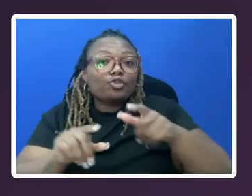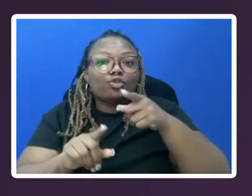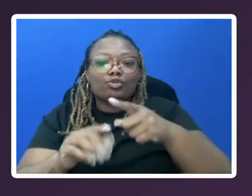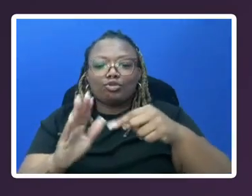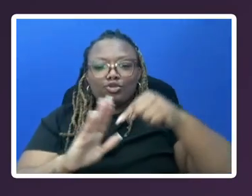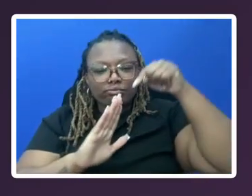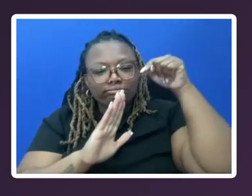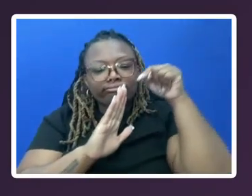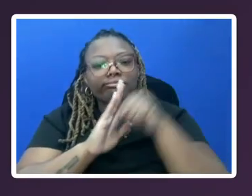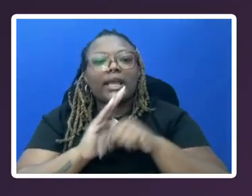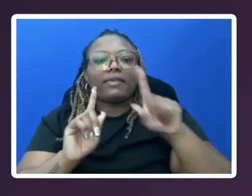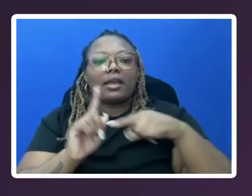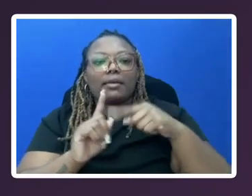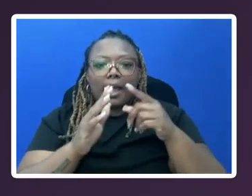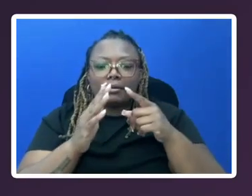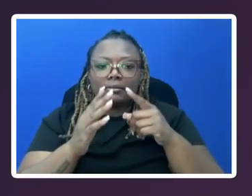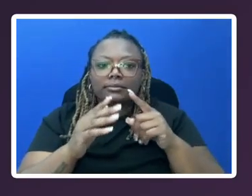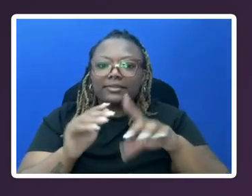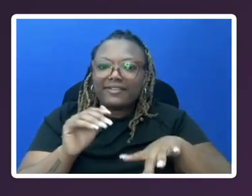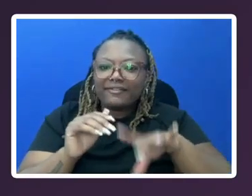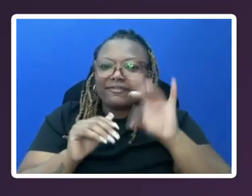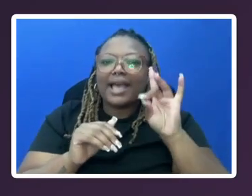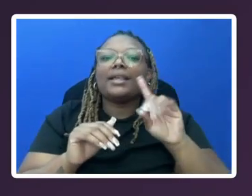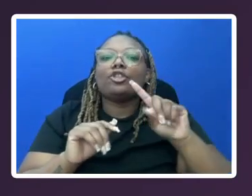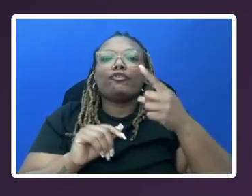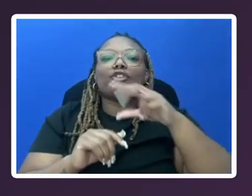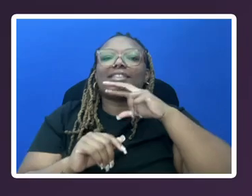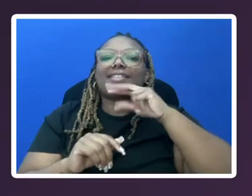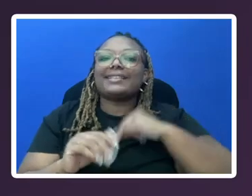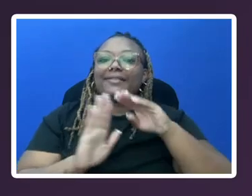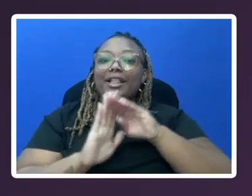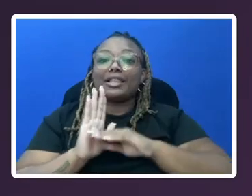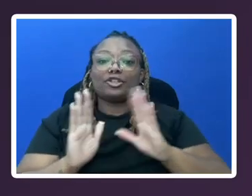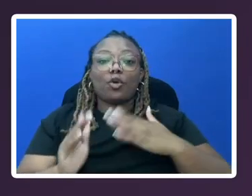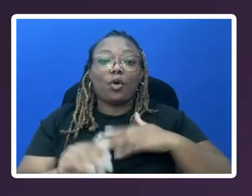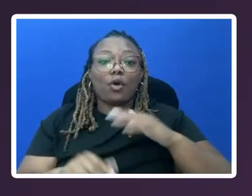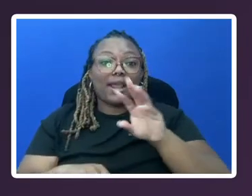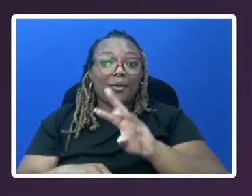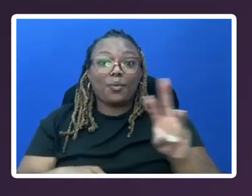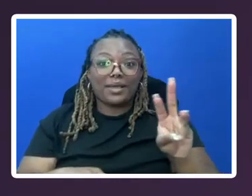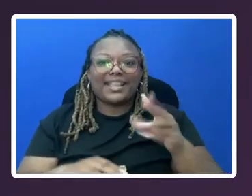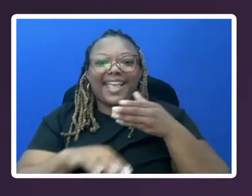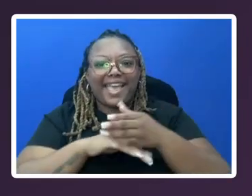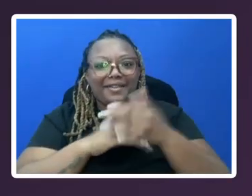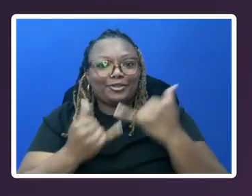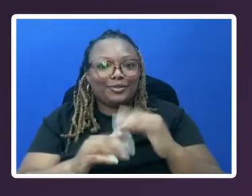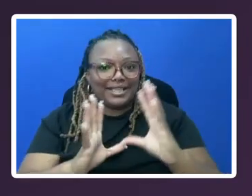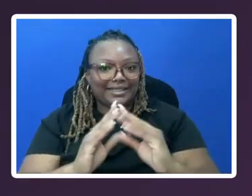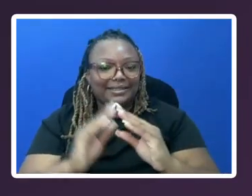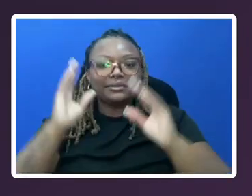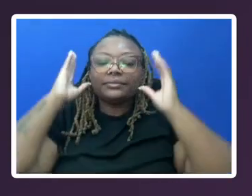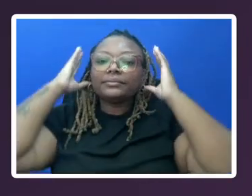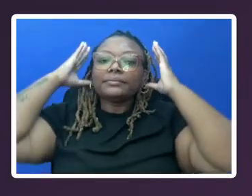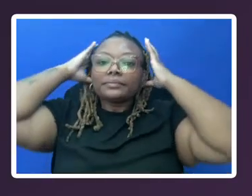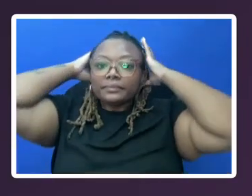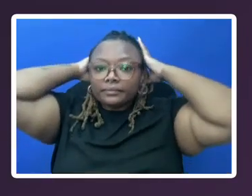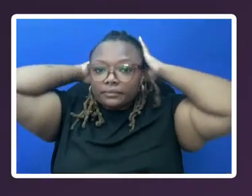the first Thanksgiving lesson on our website after today's session.